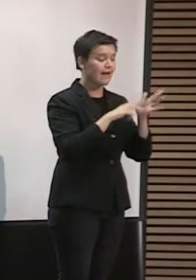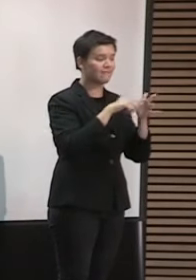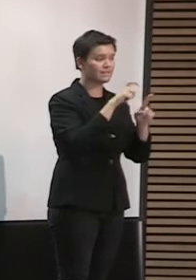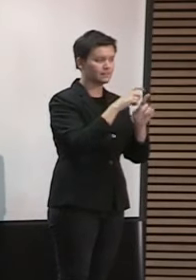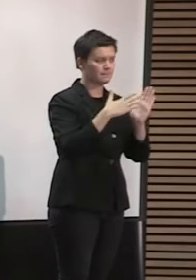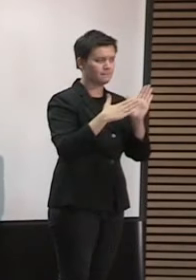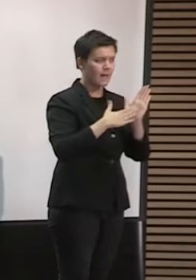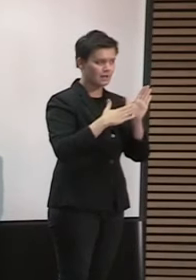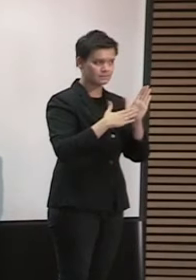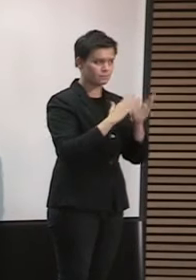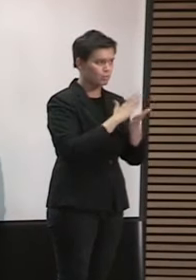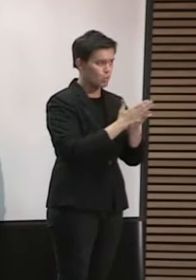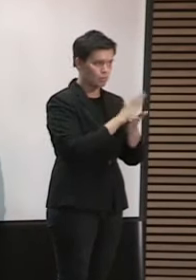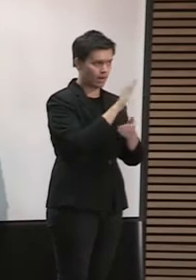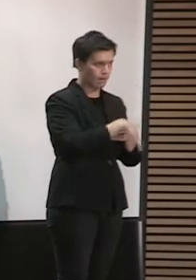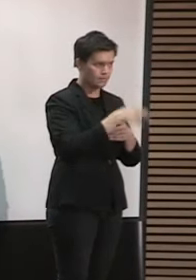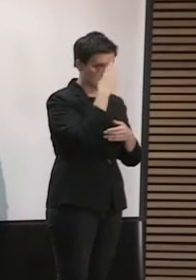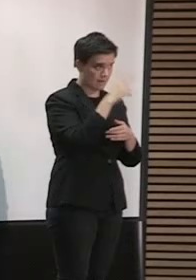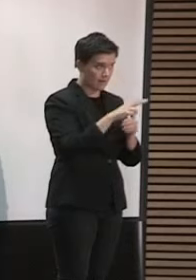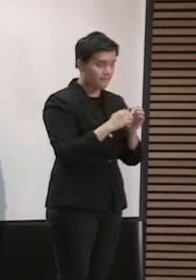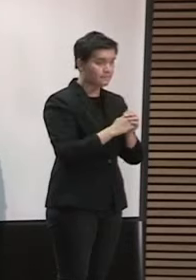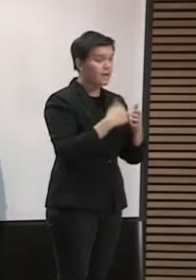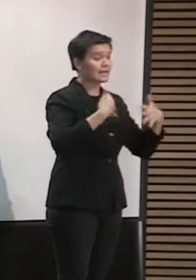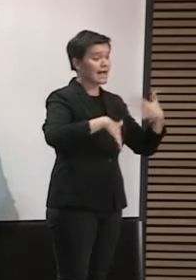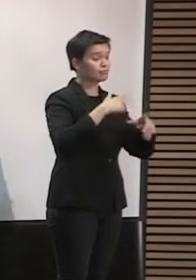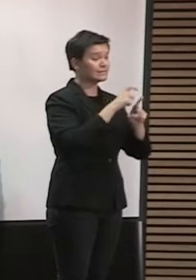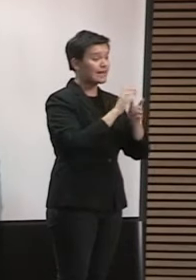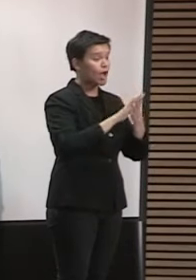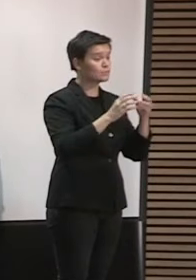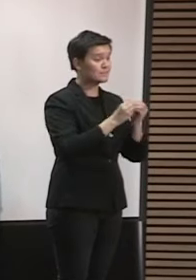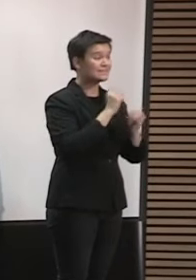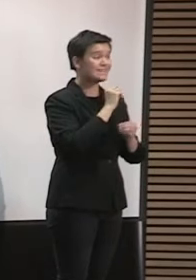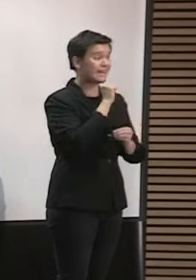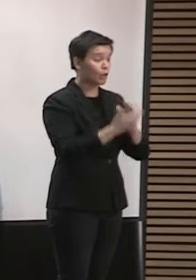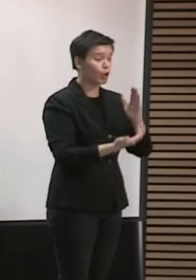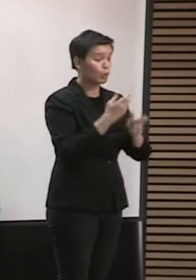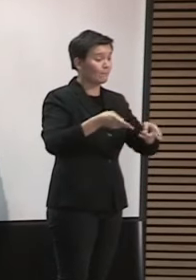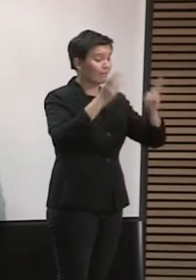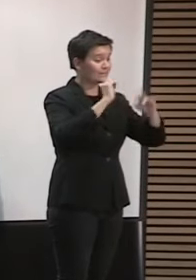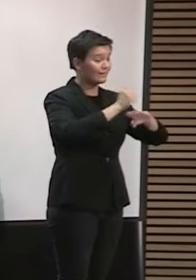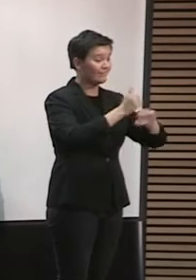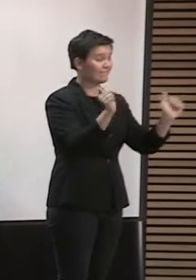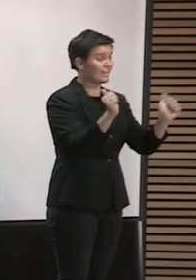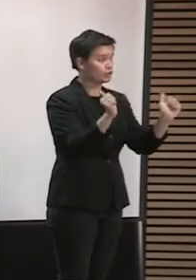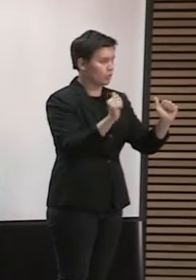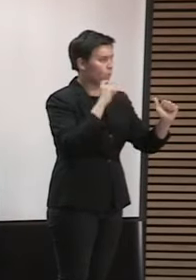it could be linked back to one of the samples that haven't